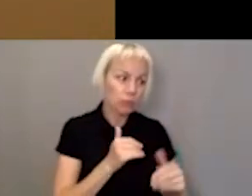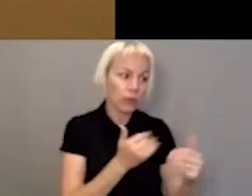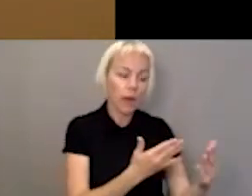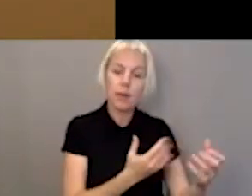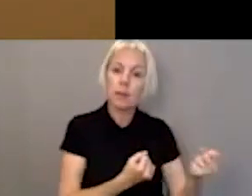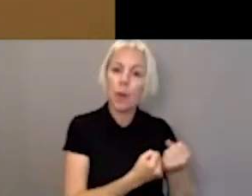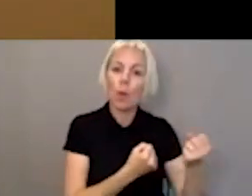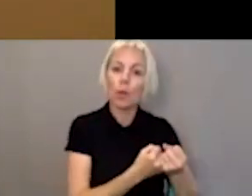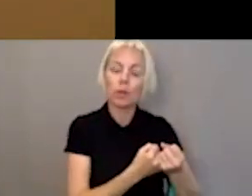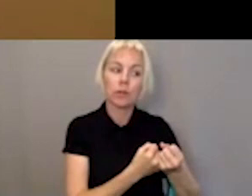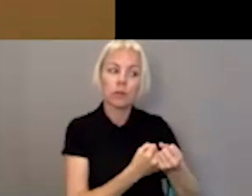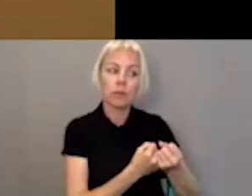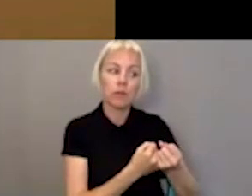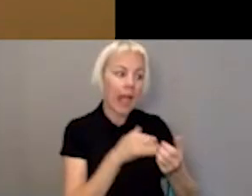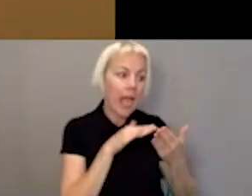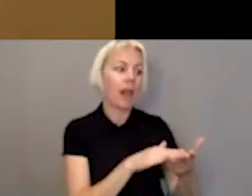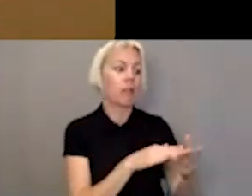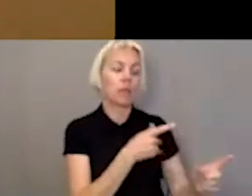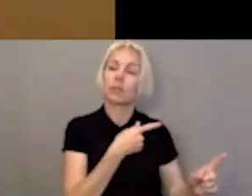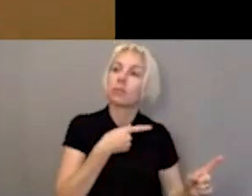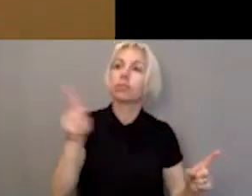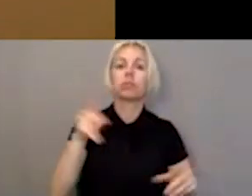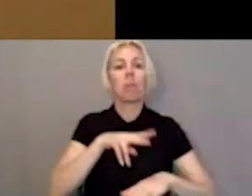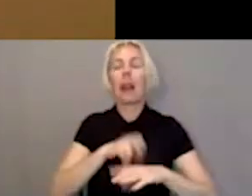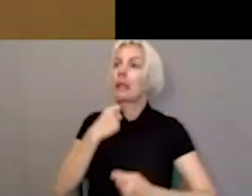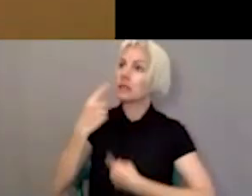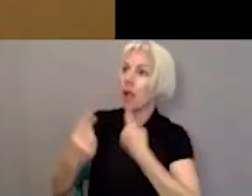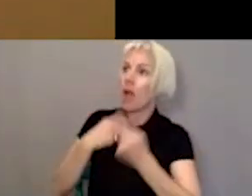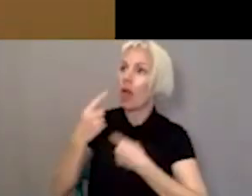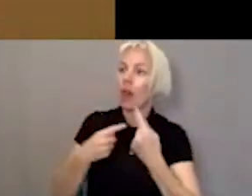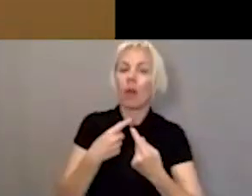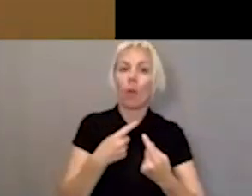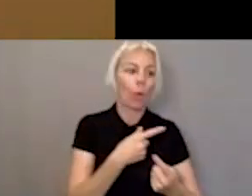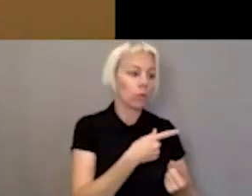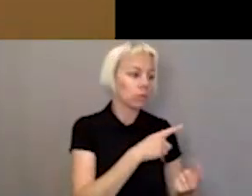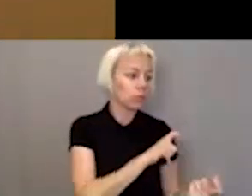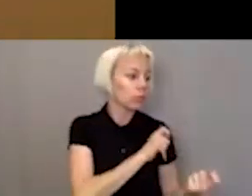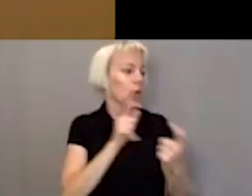story with police or whoever it is that they want to go and share that story with. I think